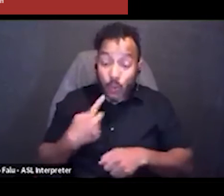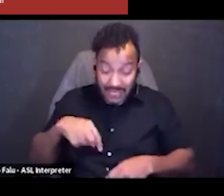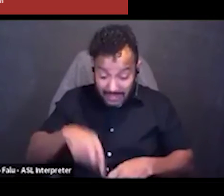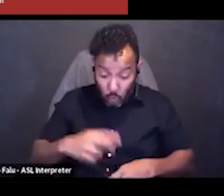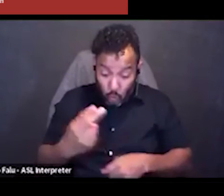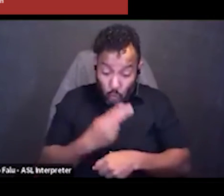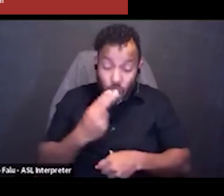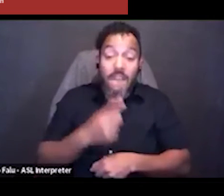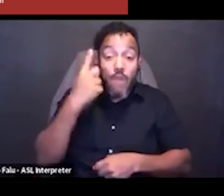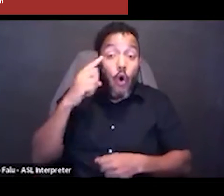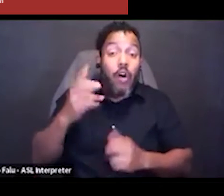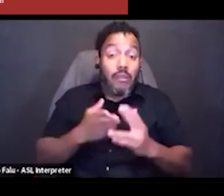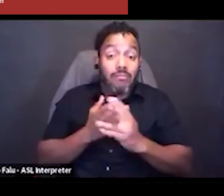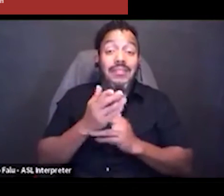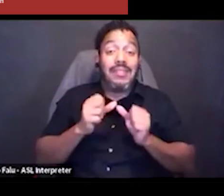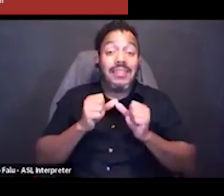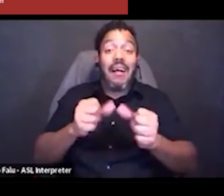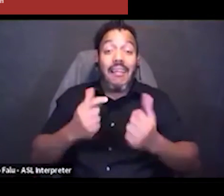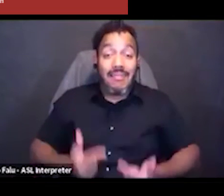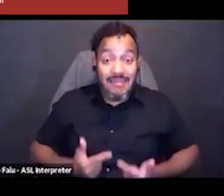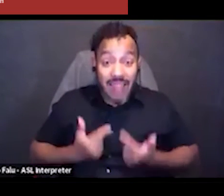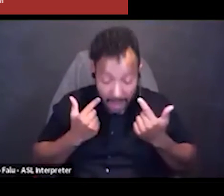That was such a beautiful answer.